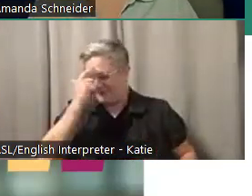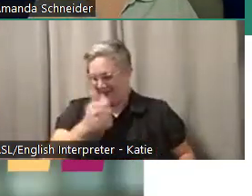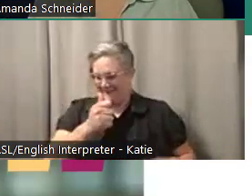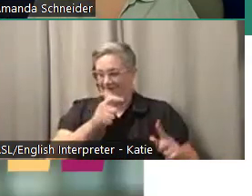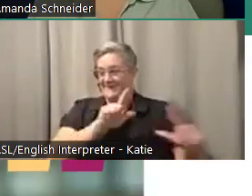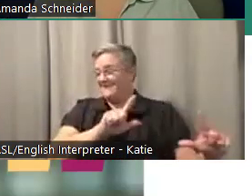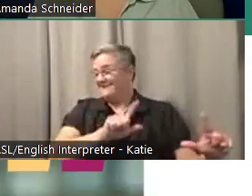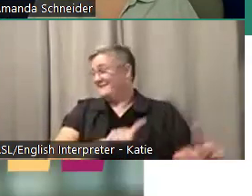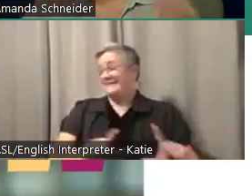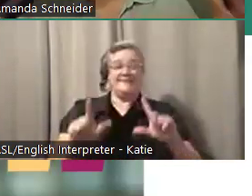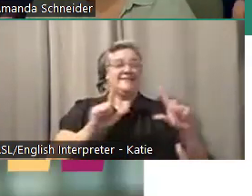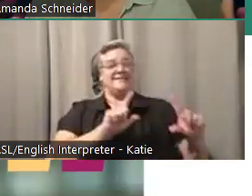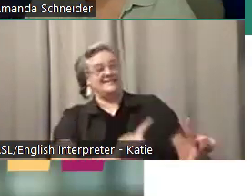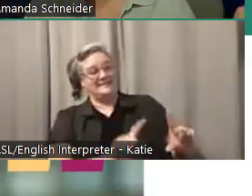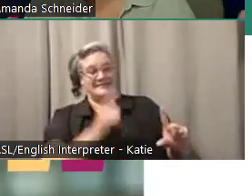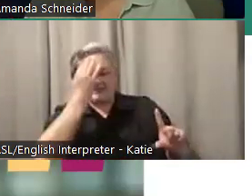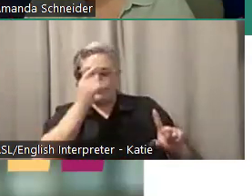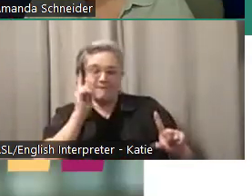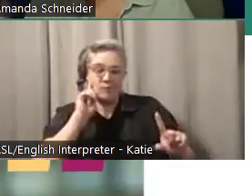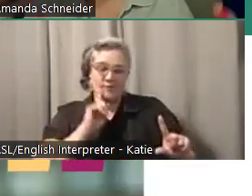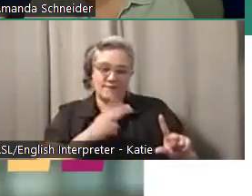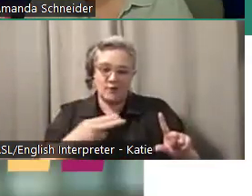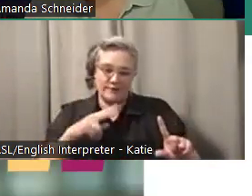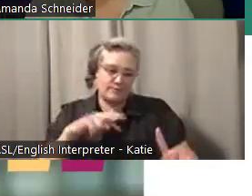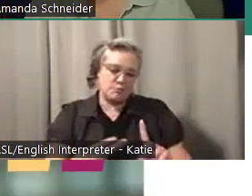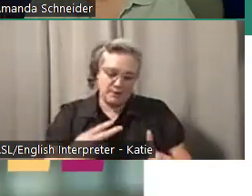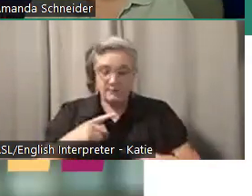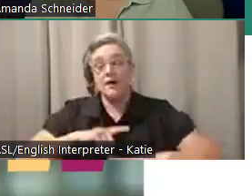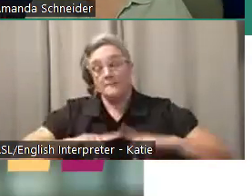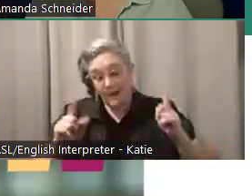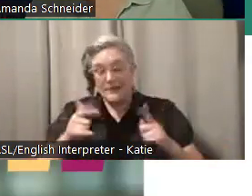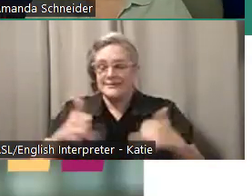Um, but they still are really good information that you can use in your home.